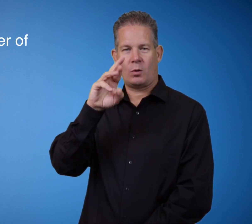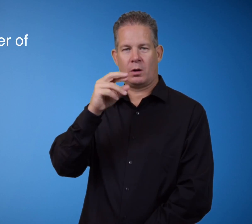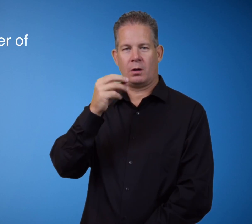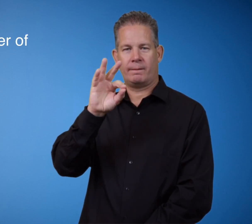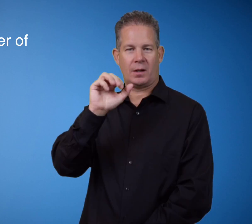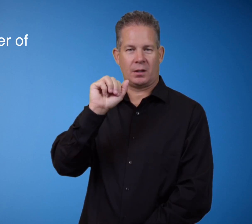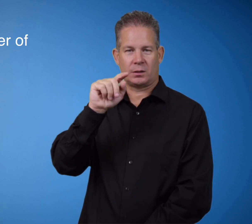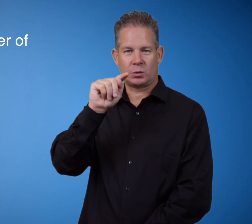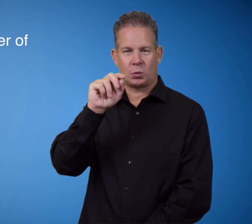Durable power of attorney.